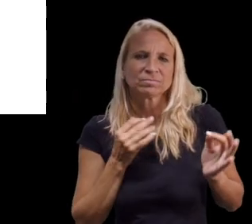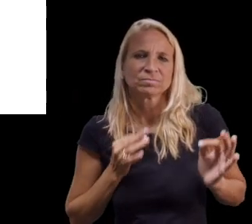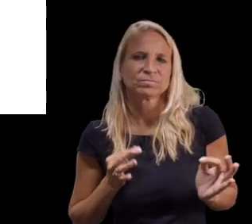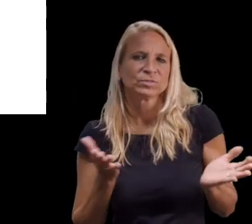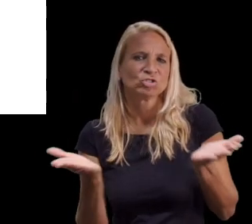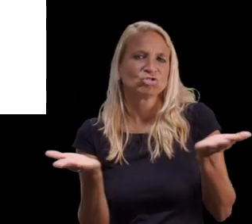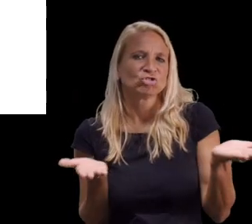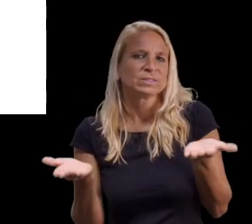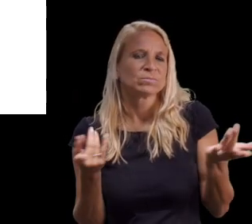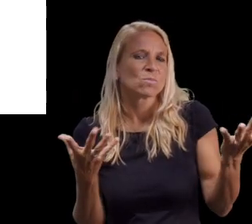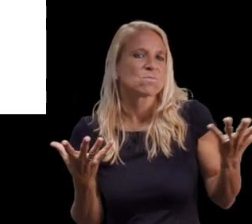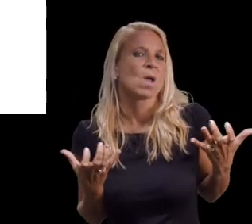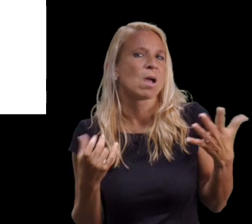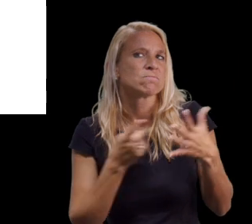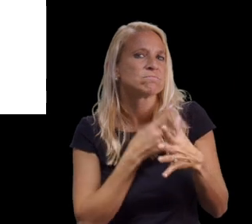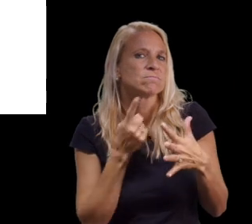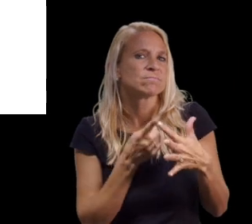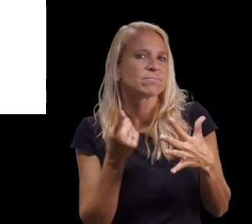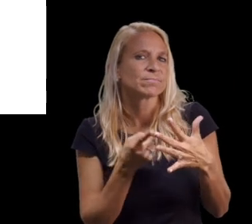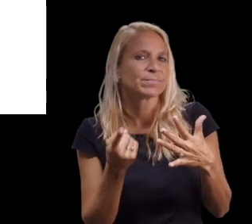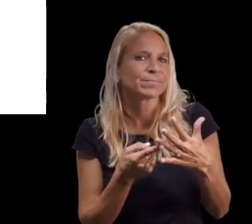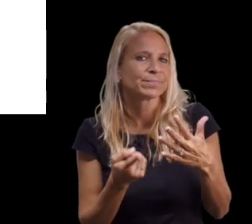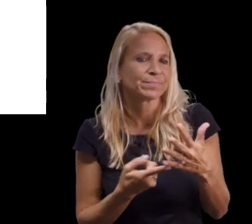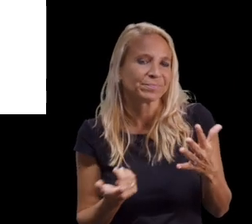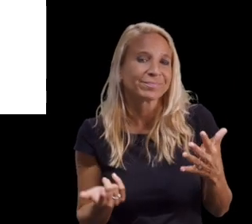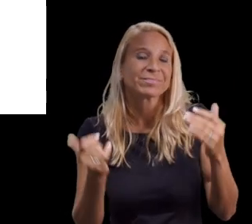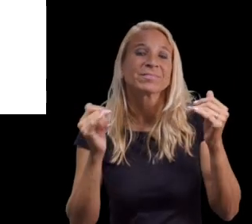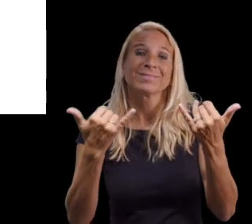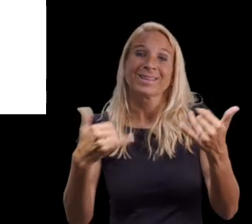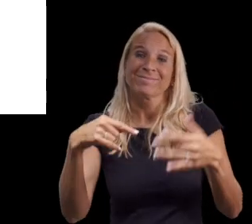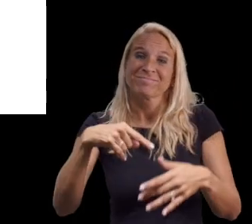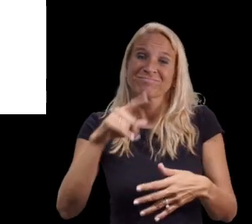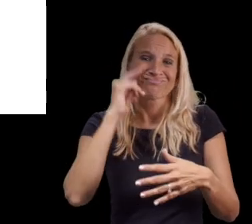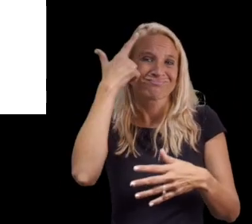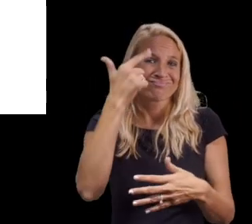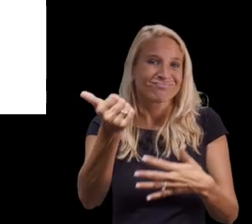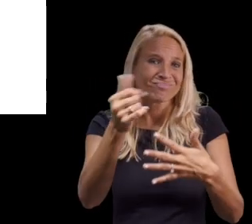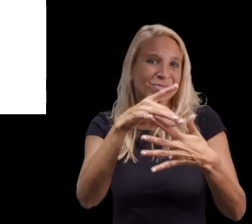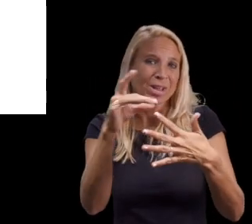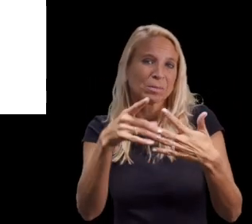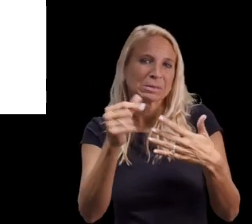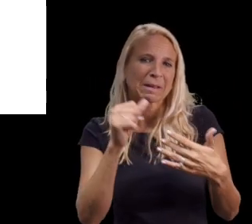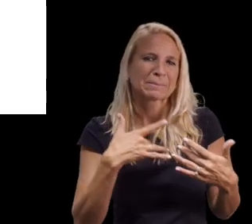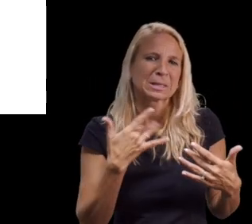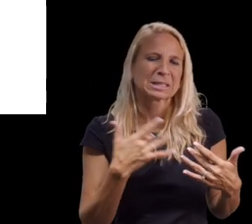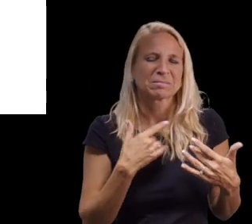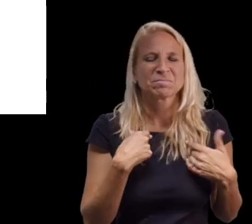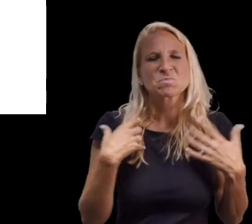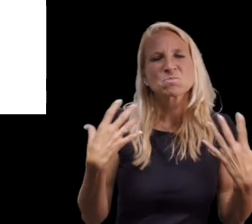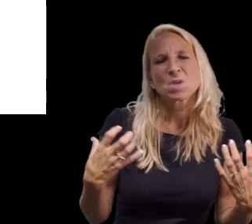to self-direct some services, so this is an option for people, so that they can feel